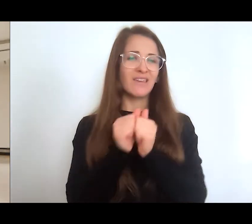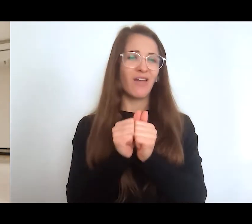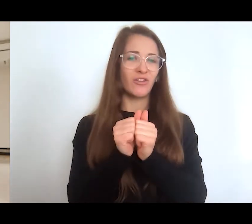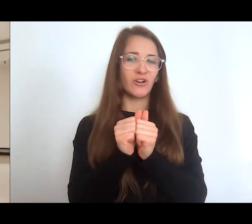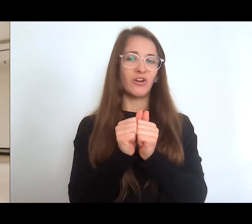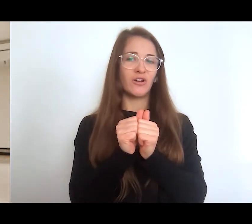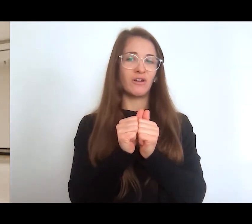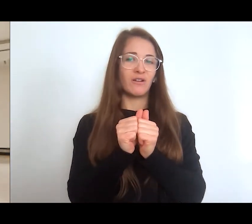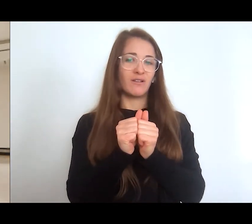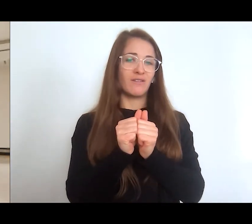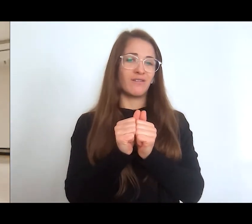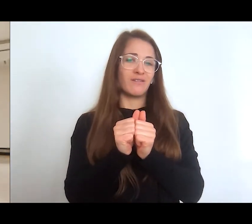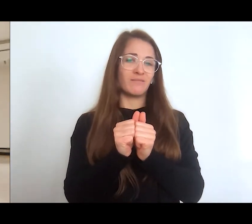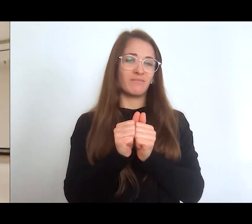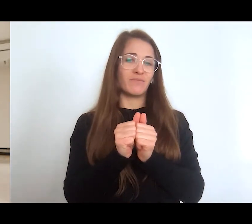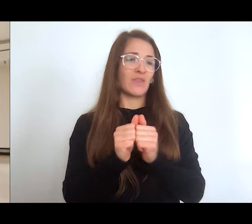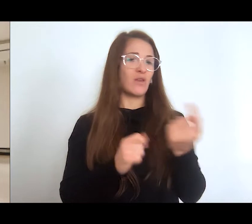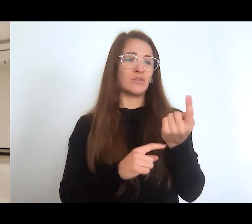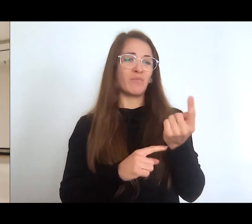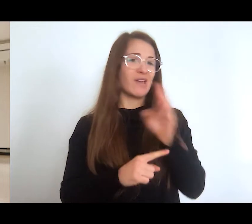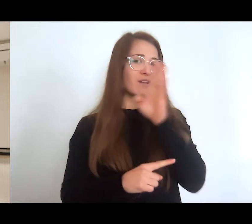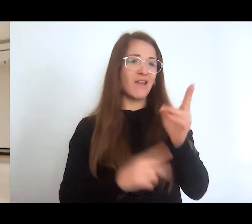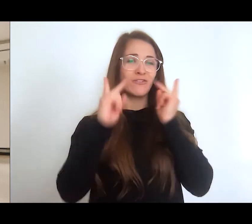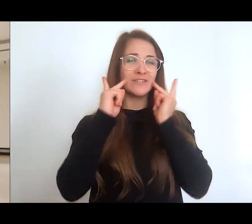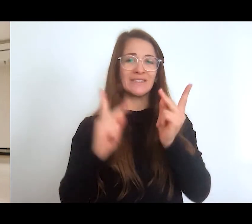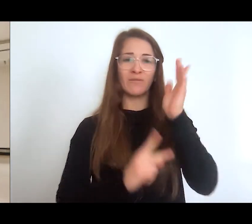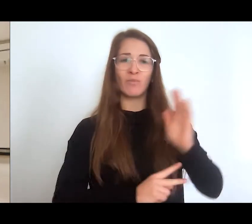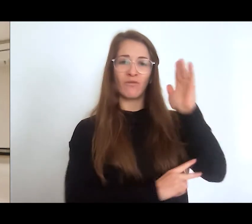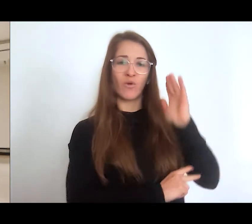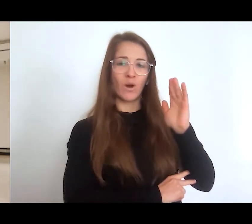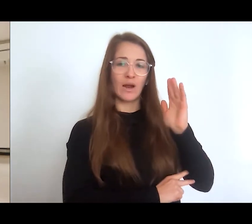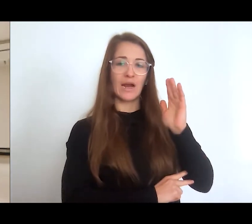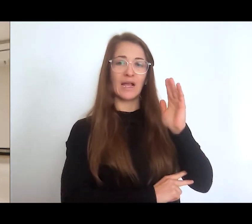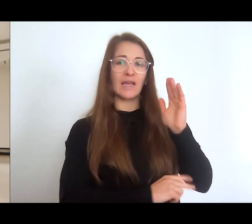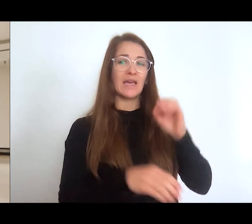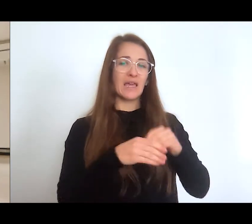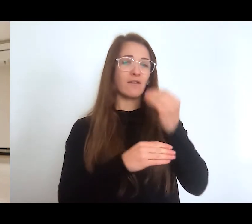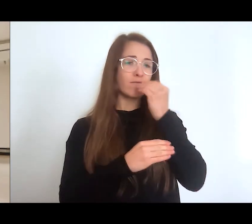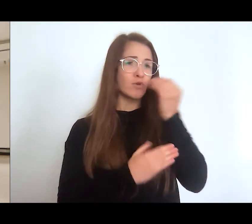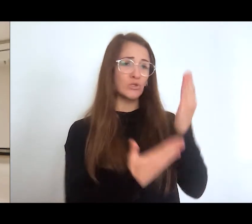COMMUNITY TOGETHER THAT WAS SOMETHING THAT I HAD NEVER SEEN